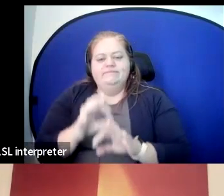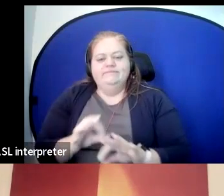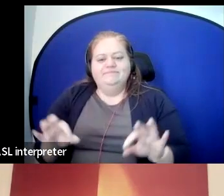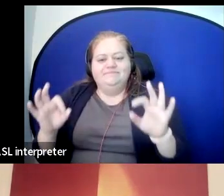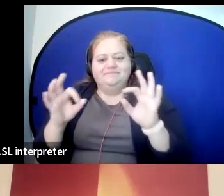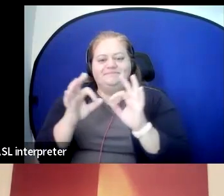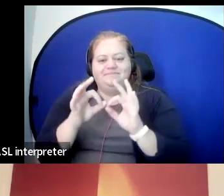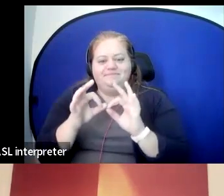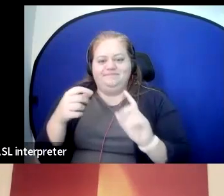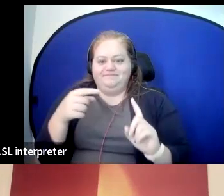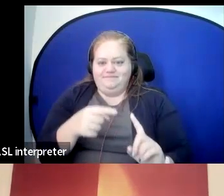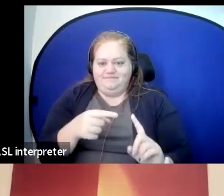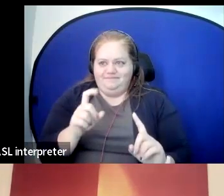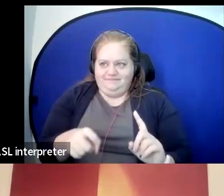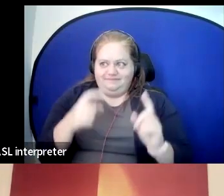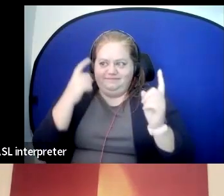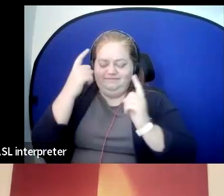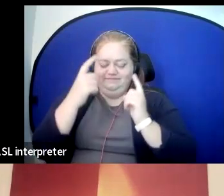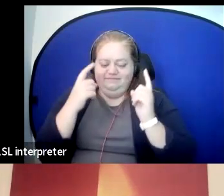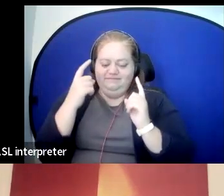that we have to take into consideration,